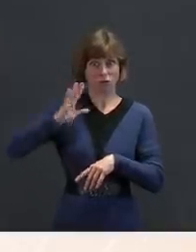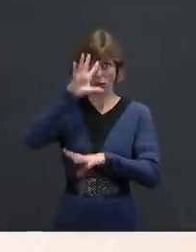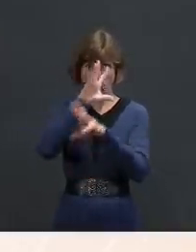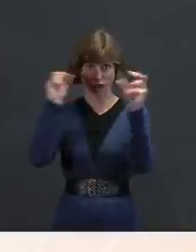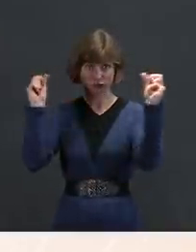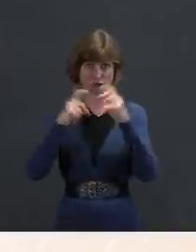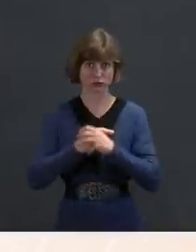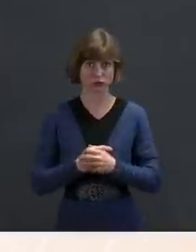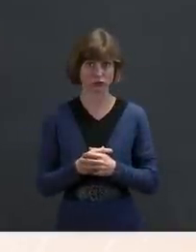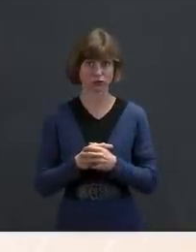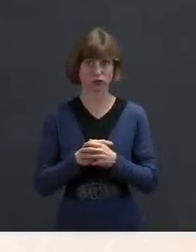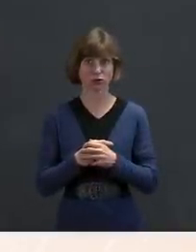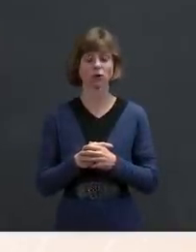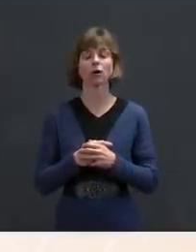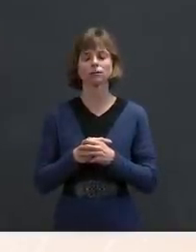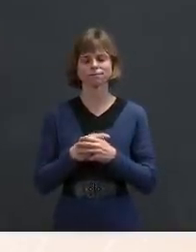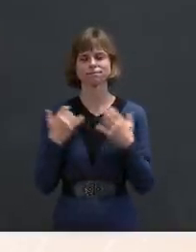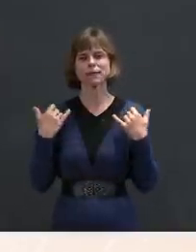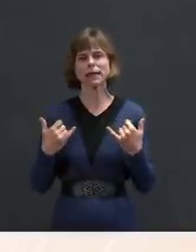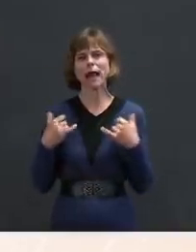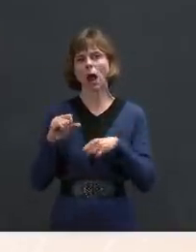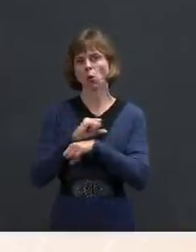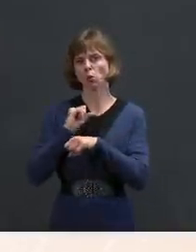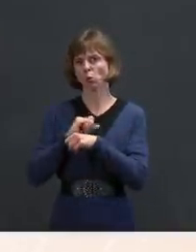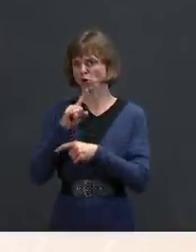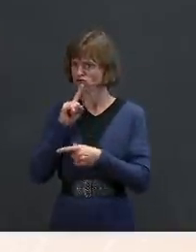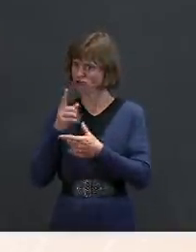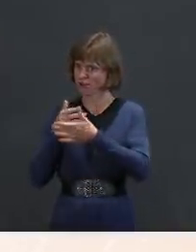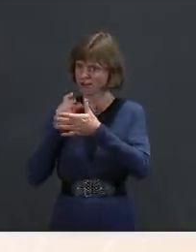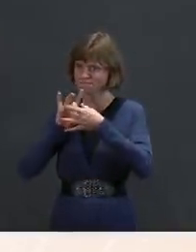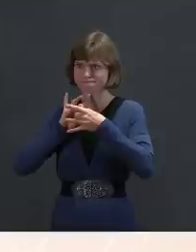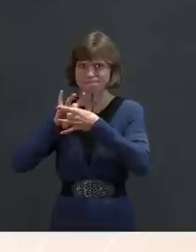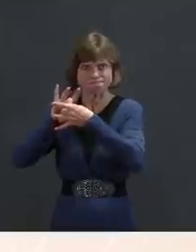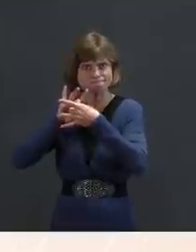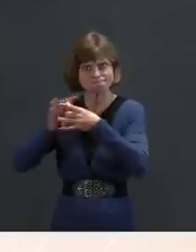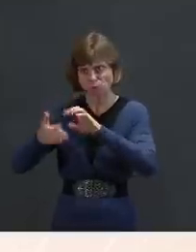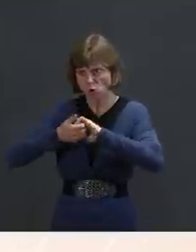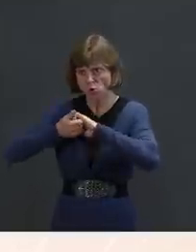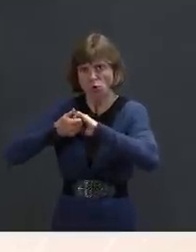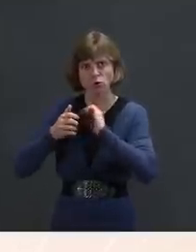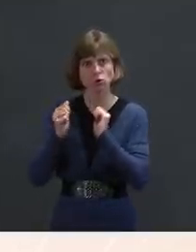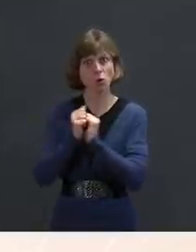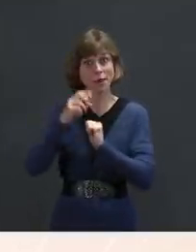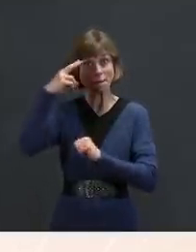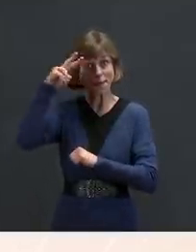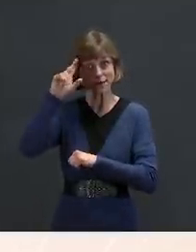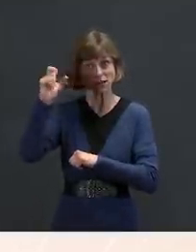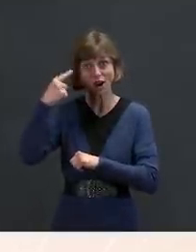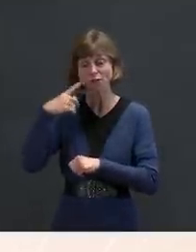Working very closely with the Mexican government and international organizations in Mexico,